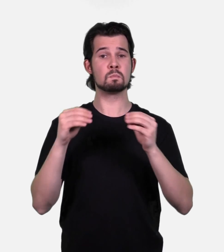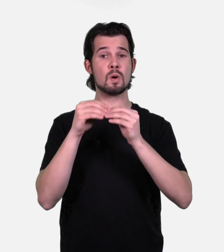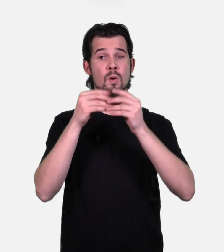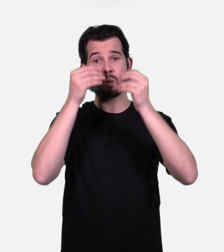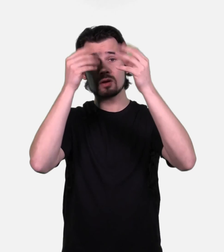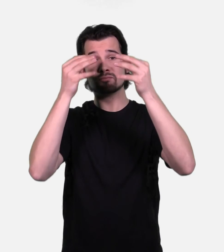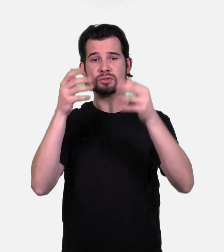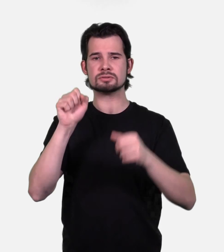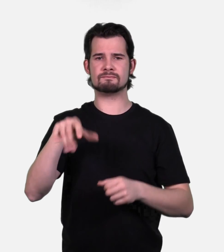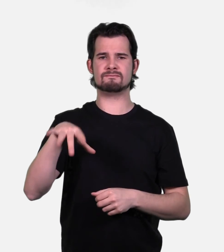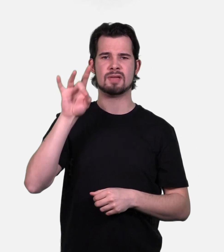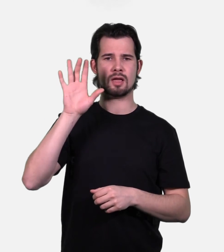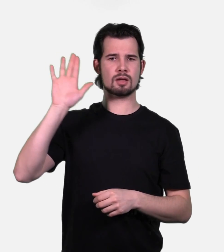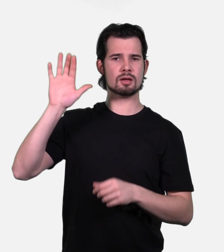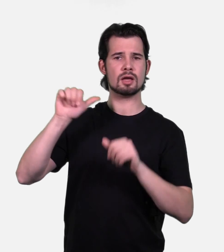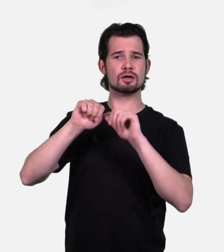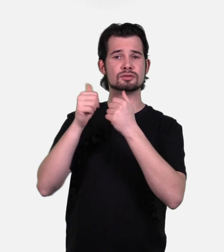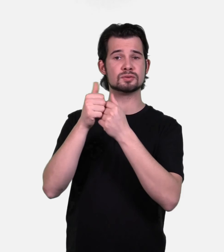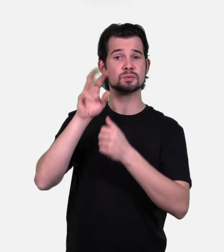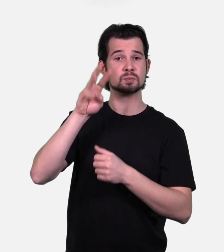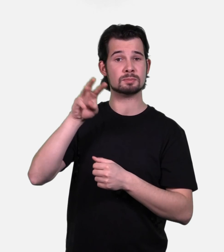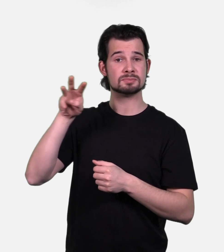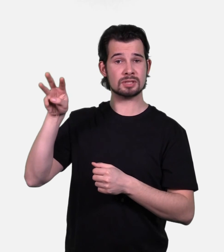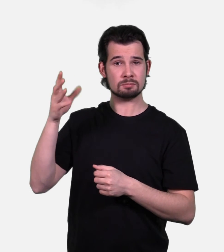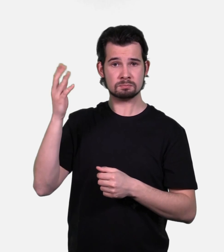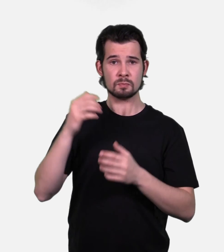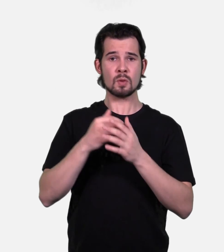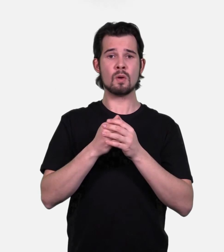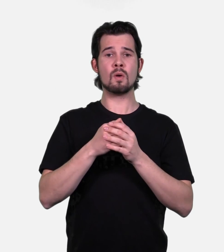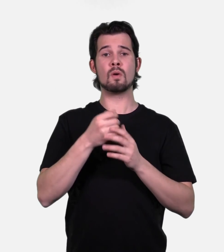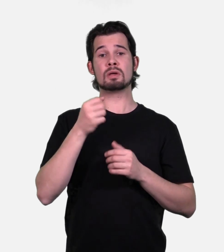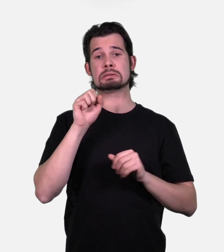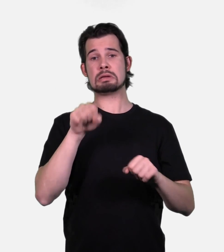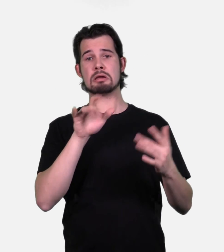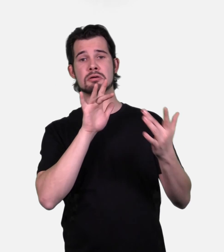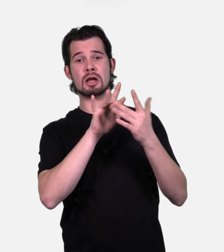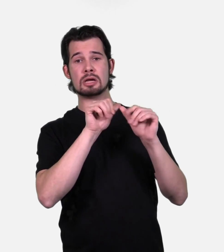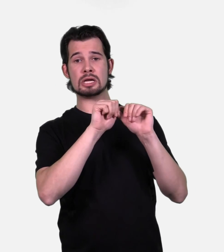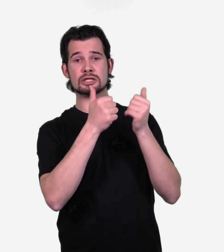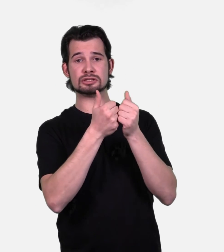or you may contact the Agency with any questions you might have by e-mail at